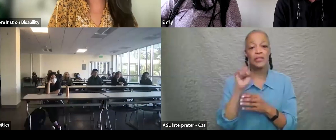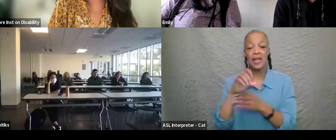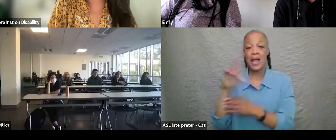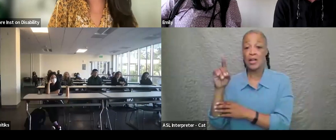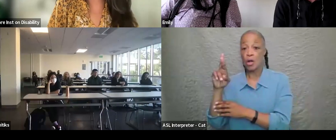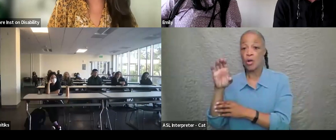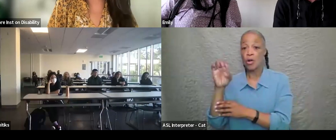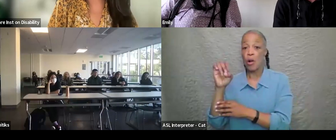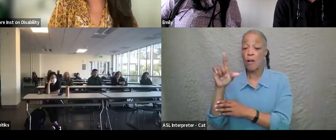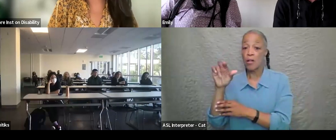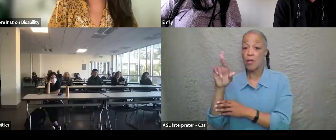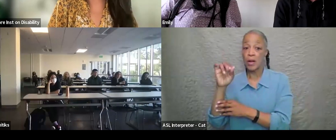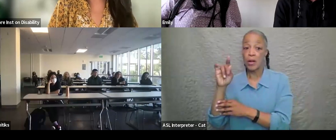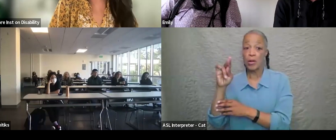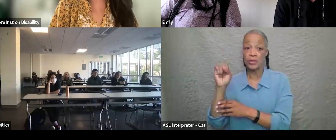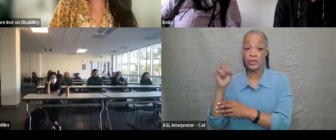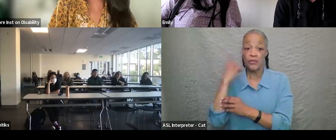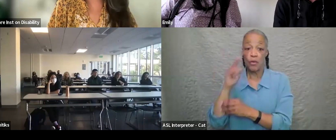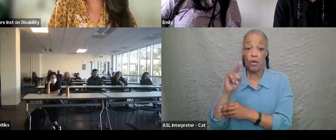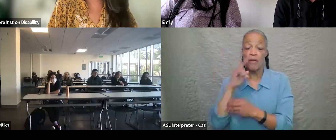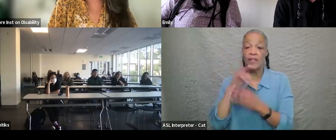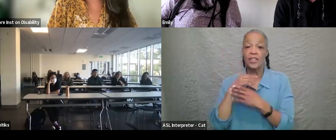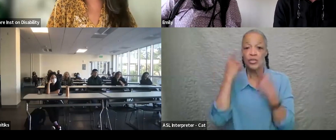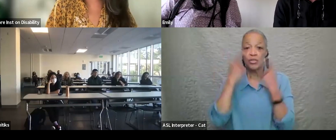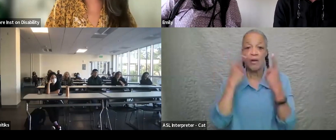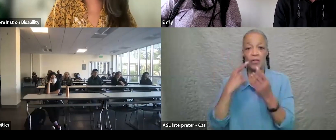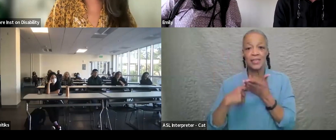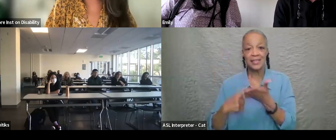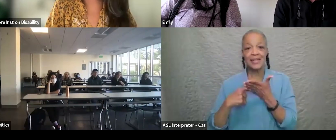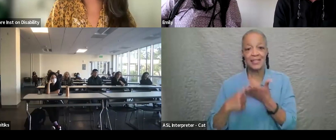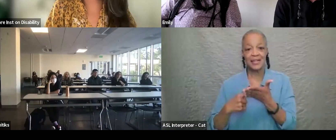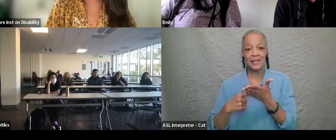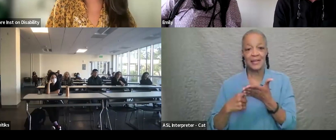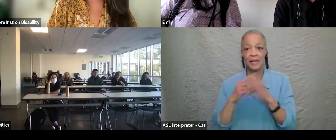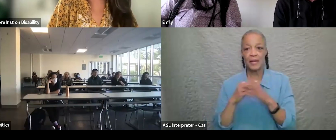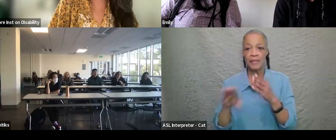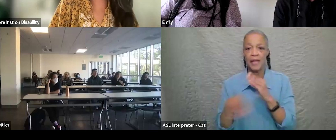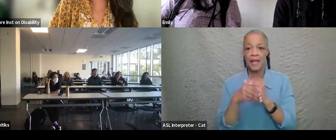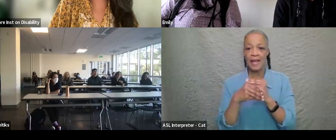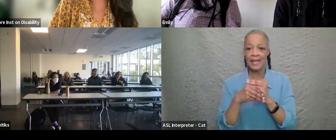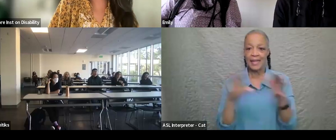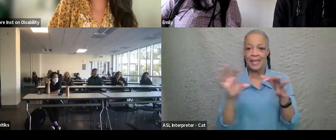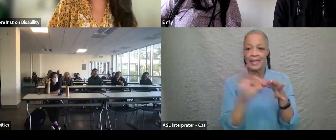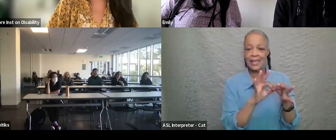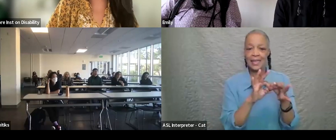again, really thoughtful discussion. I am putting a link in the chat where you can purchase the book.